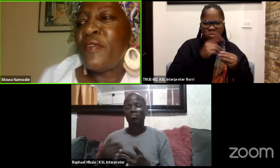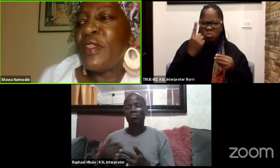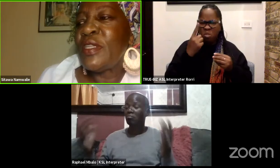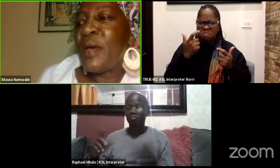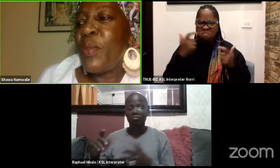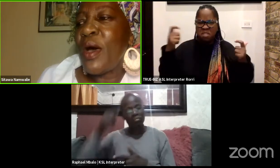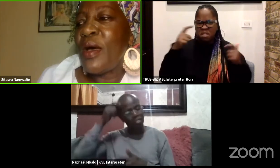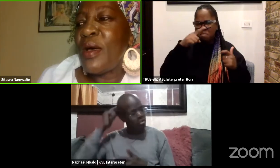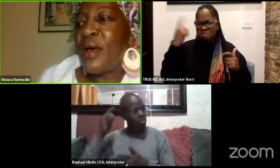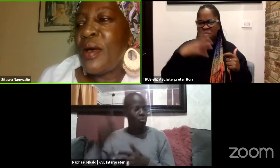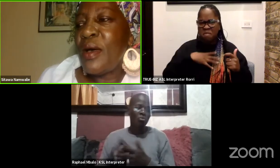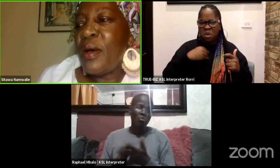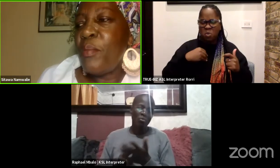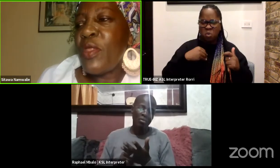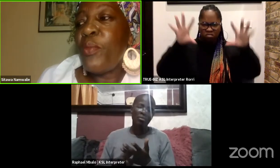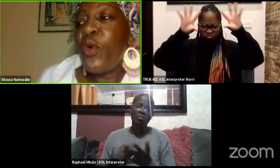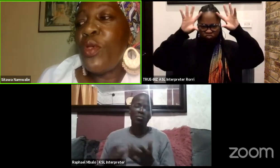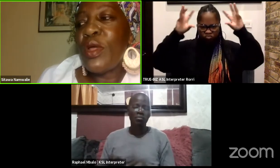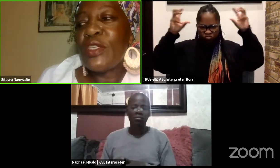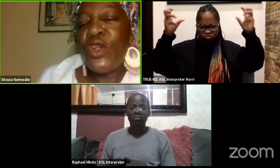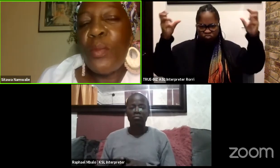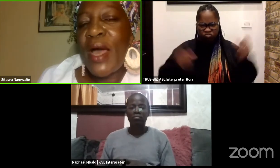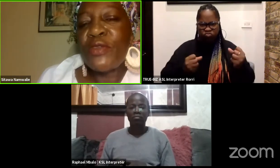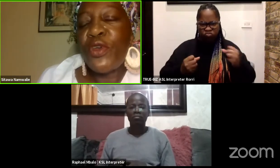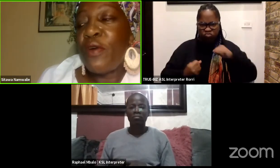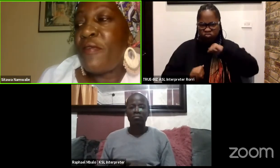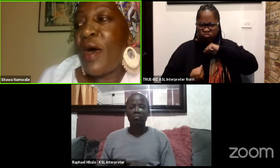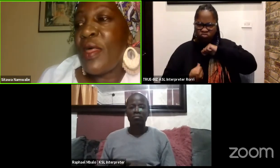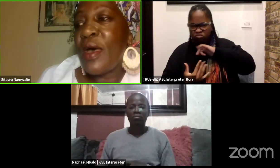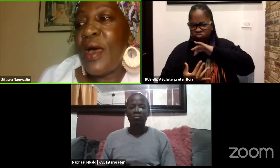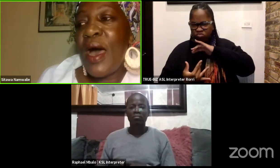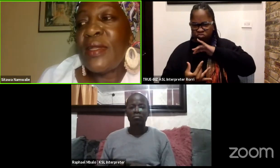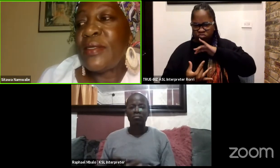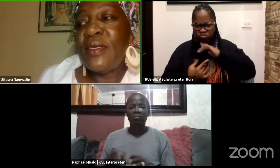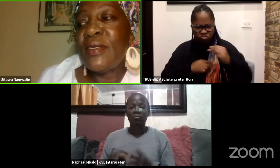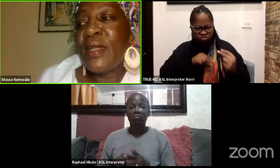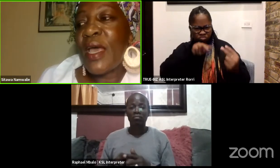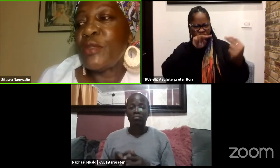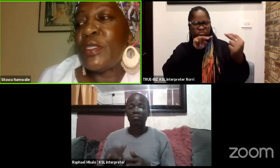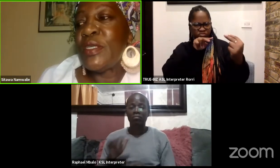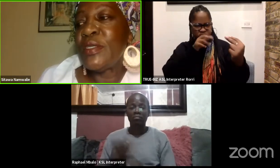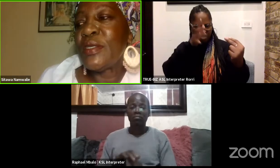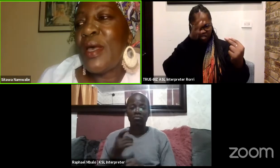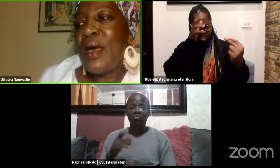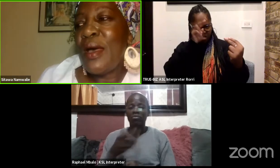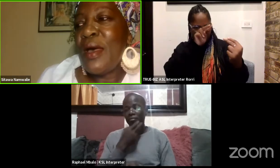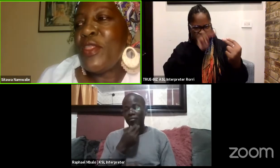and a filthy temper, but the bull is no match for your father and he sees an expertise."